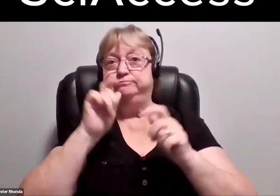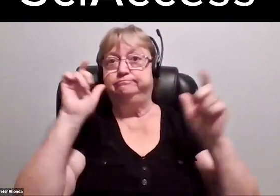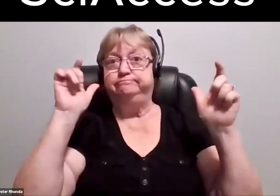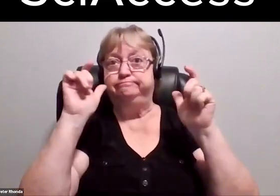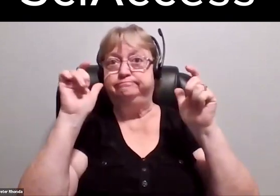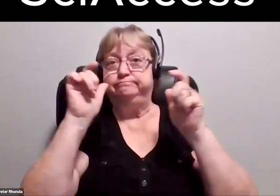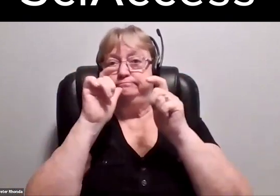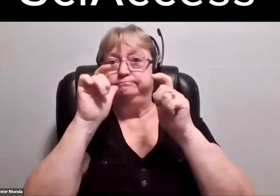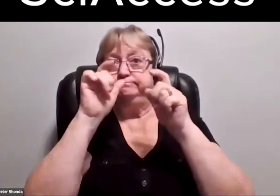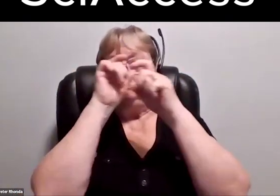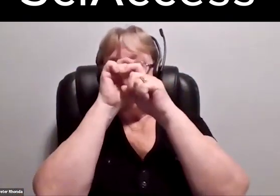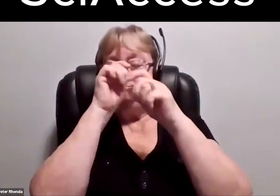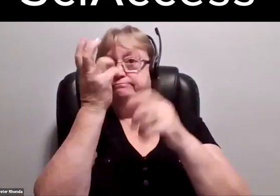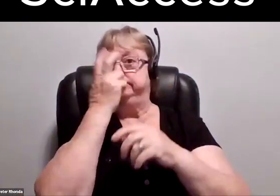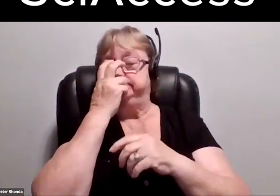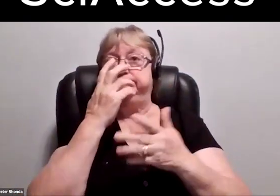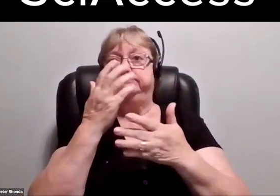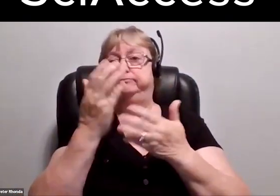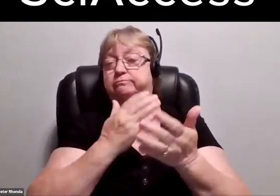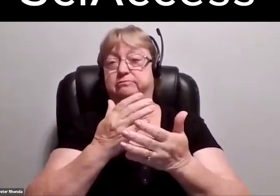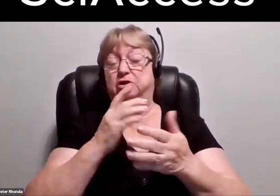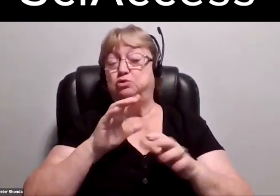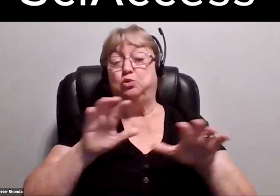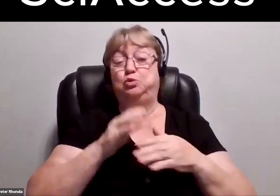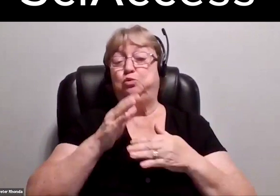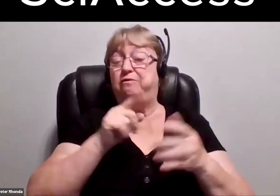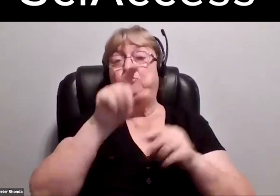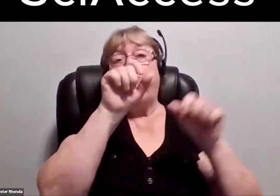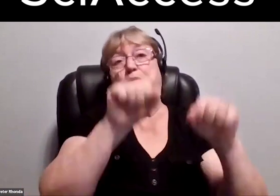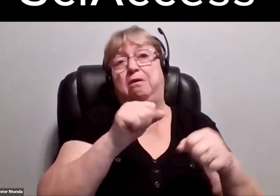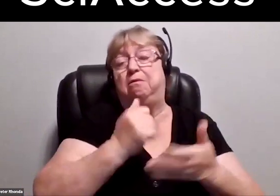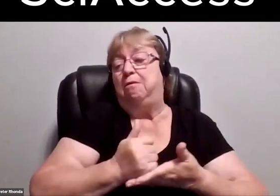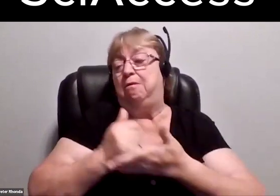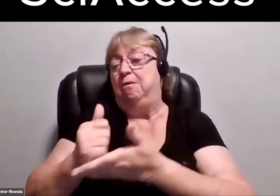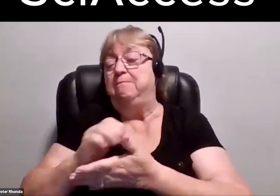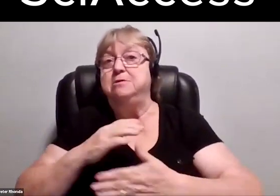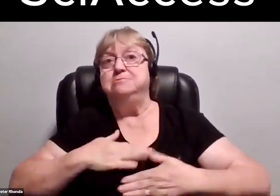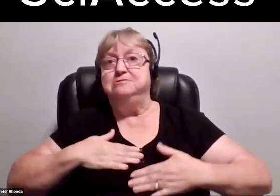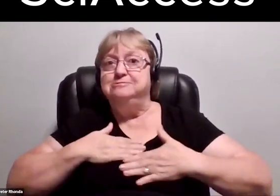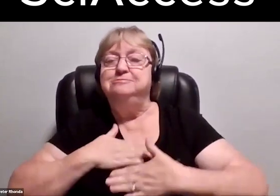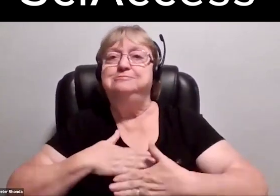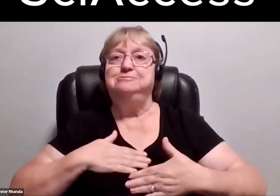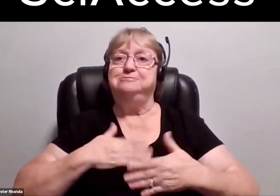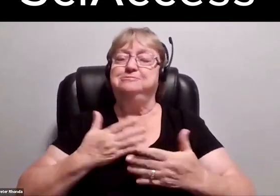you can to help them to have as pleasant and enjoyable and interesting an experience as possible.